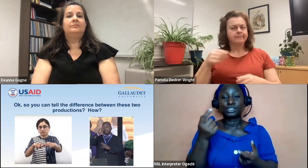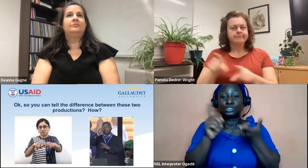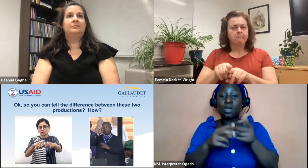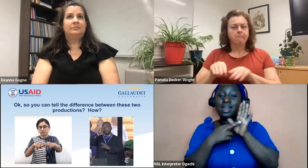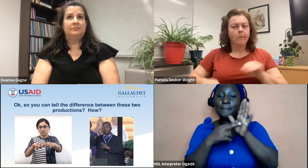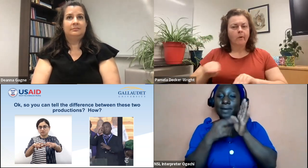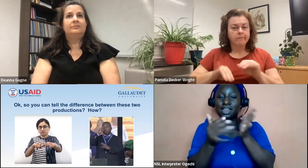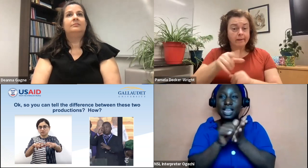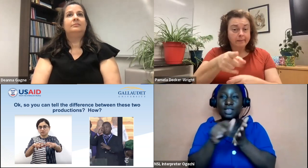where the gentleman